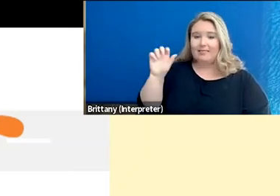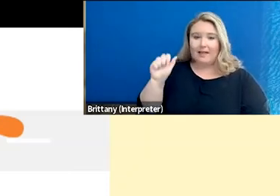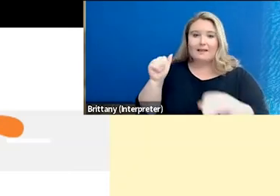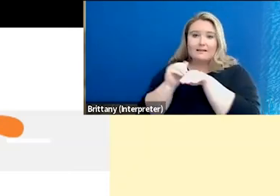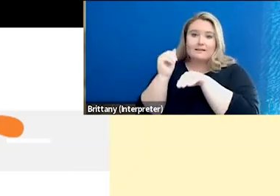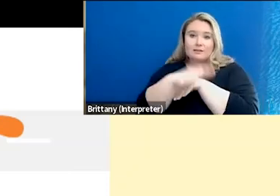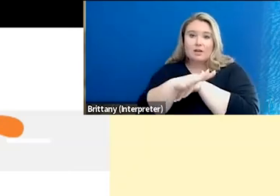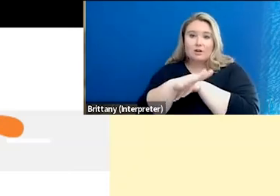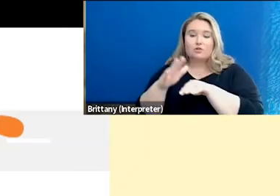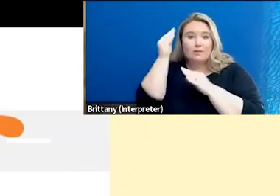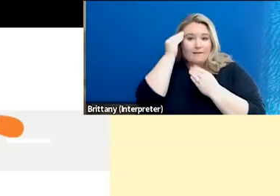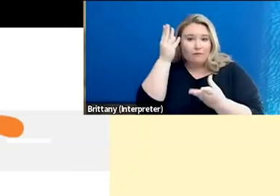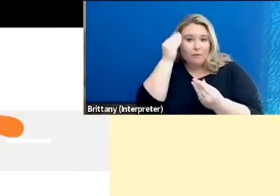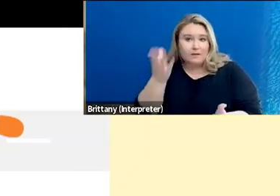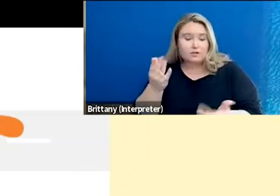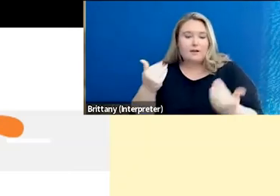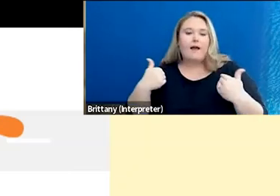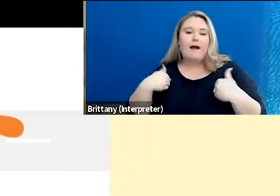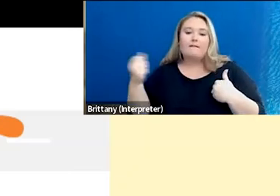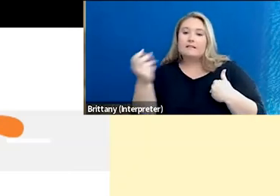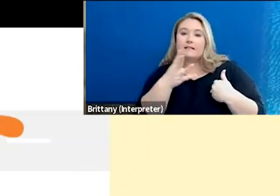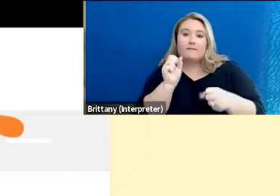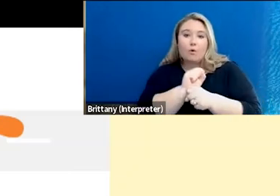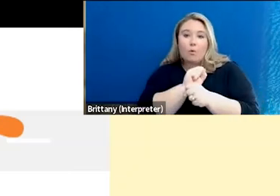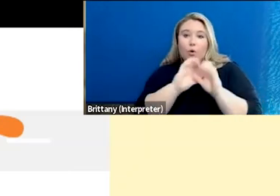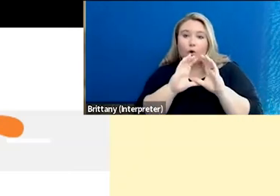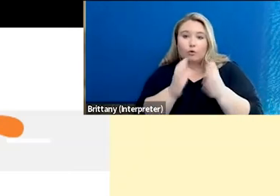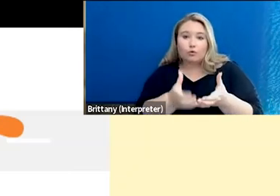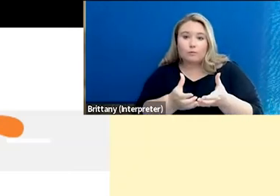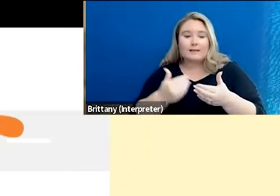And we do have several work groups. We have an older adult advisory committee,